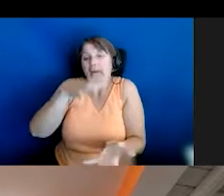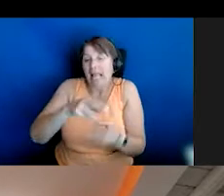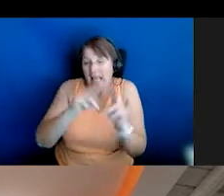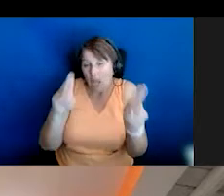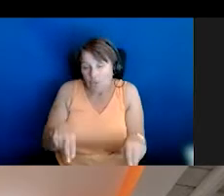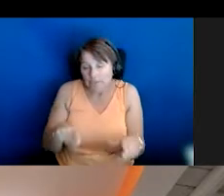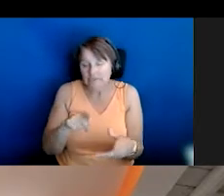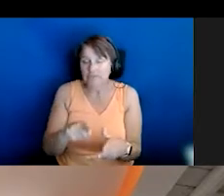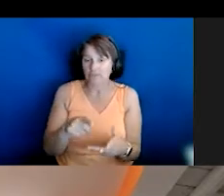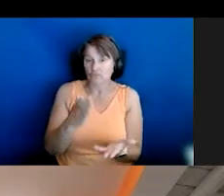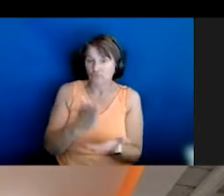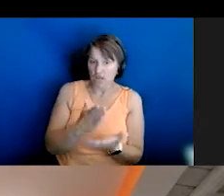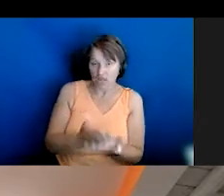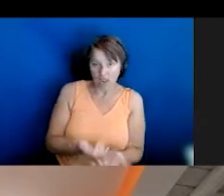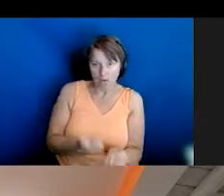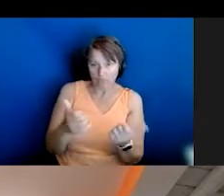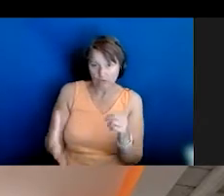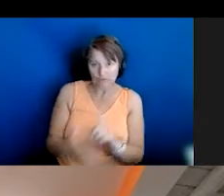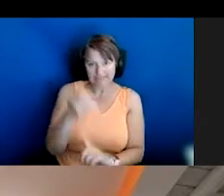And so, the city said, what would it look like to do this permanently?